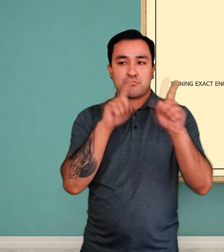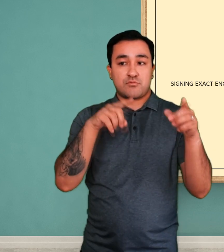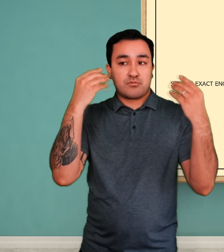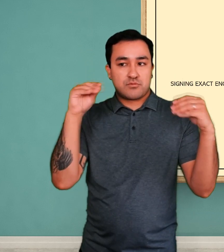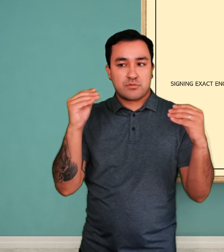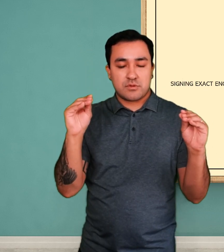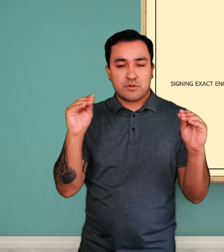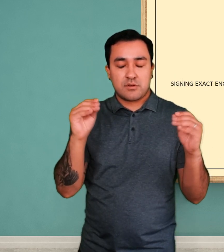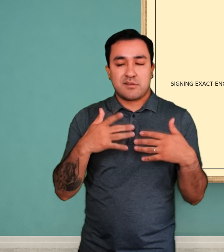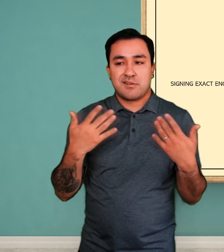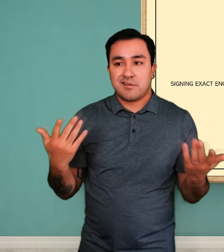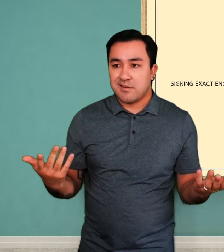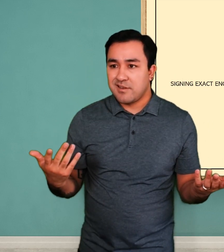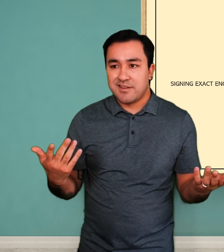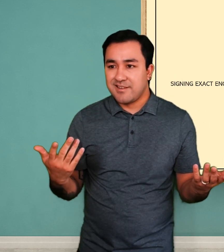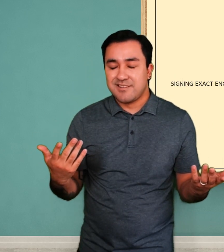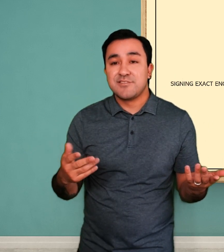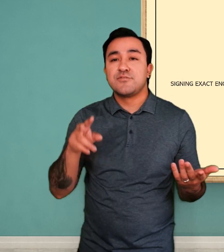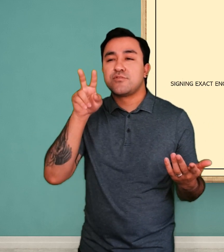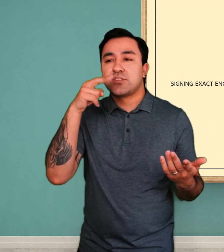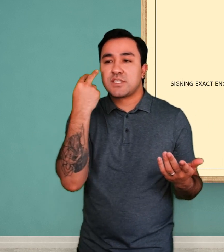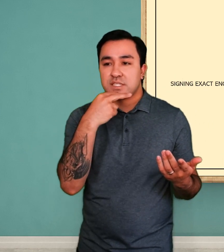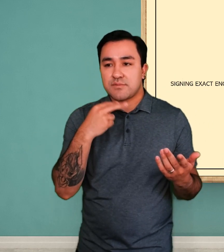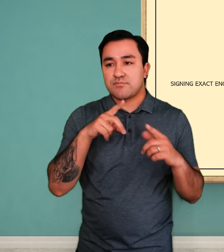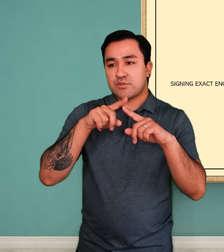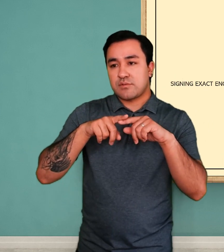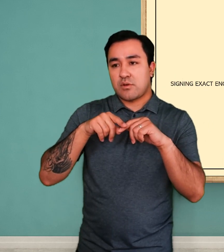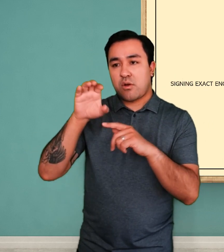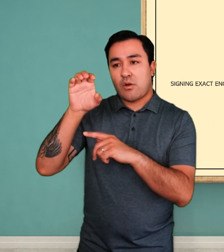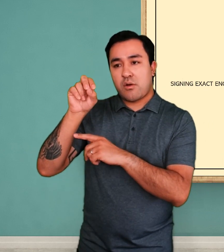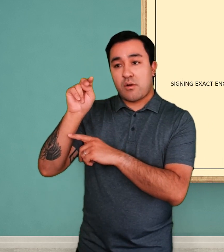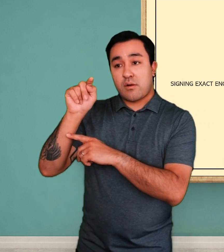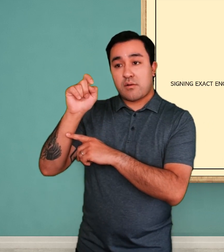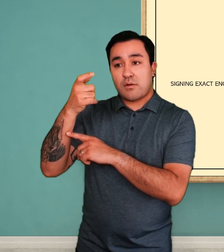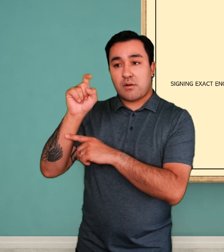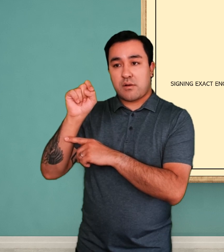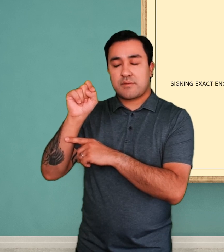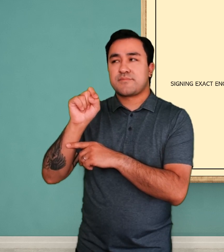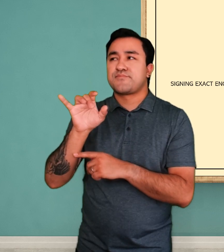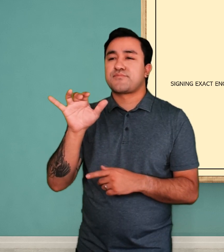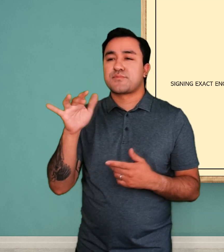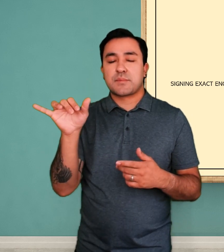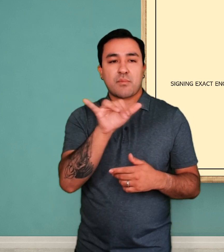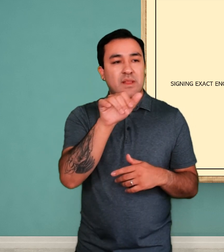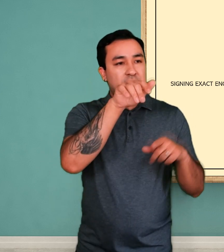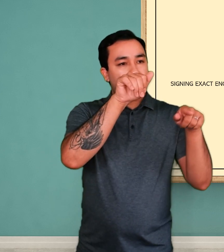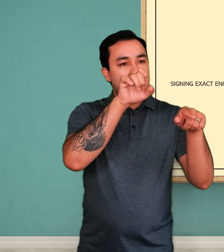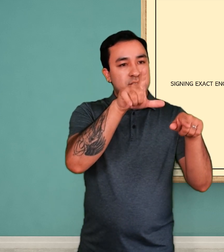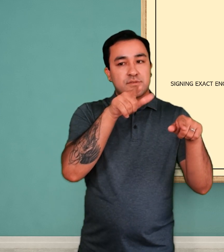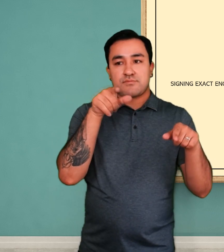Lip-reading depends on context. Similarly in ASL, when a person fingerspells you are not looking